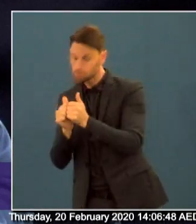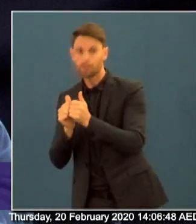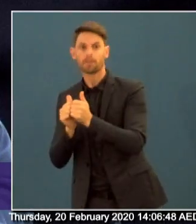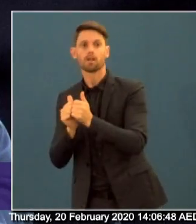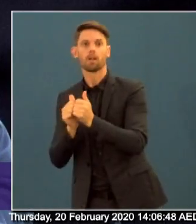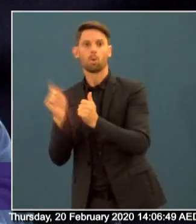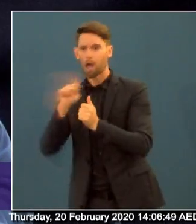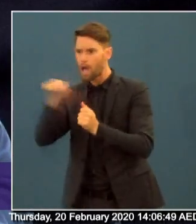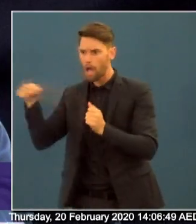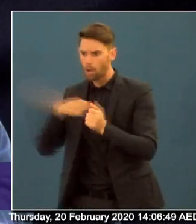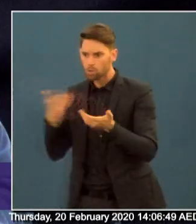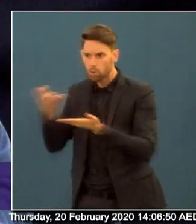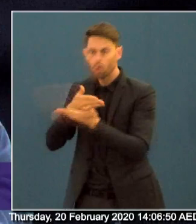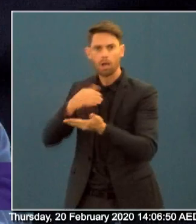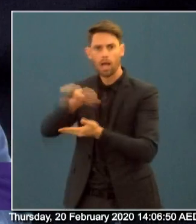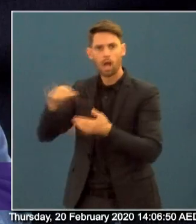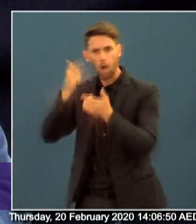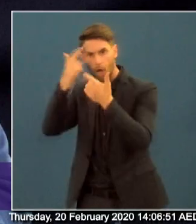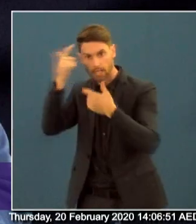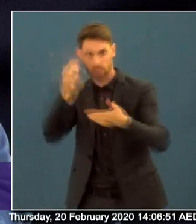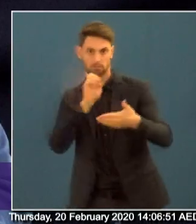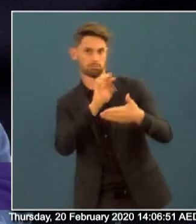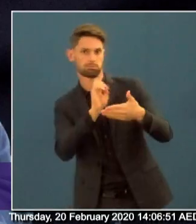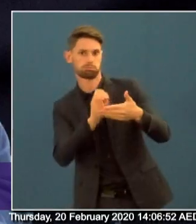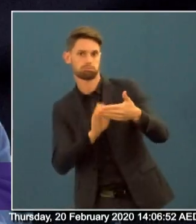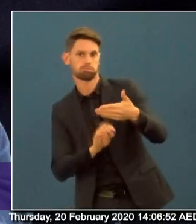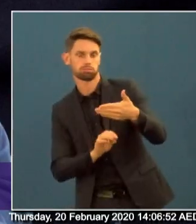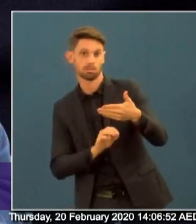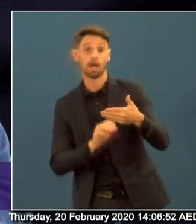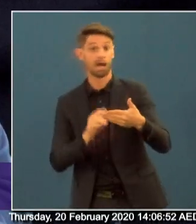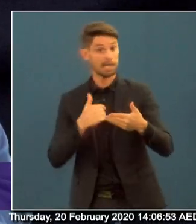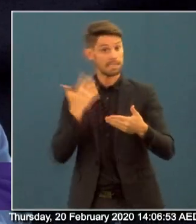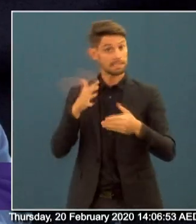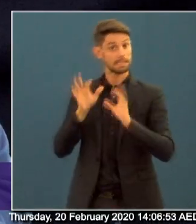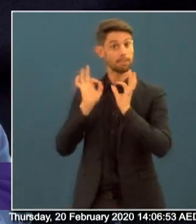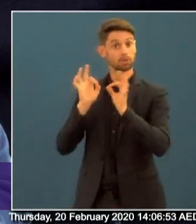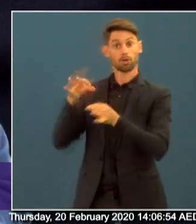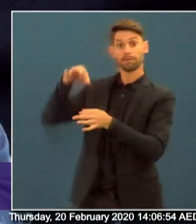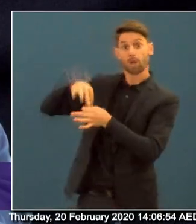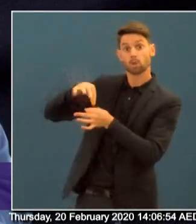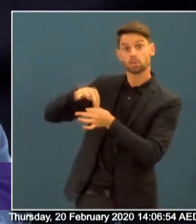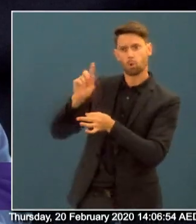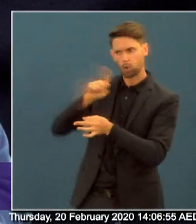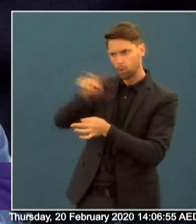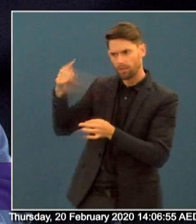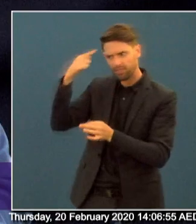on the day, which was to canvass, via an electronic system, the key priorities for action under eight elements